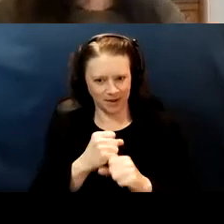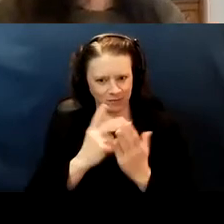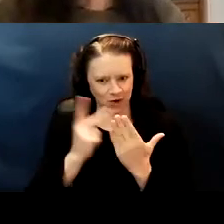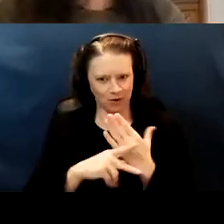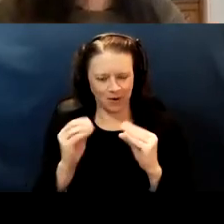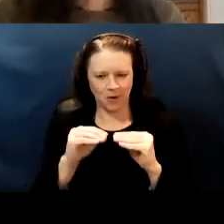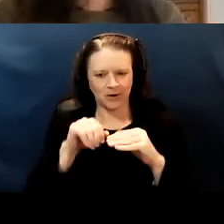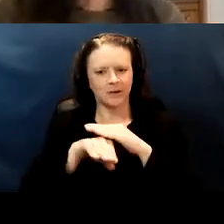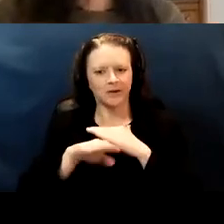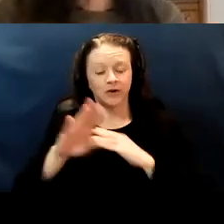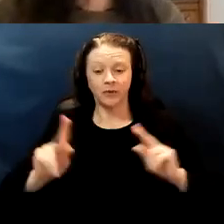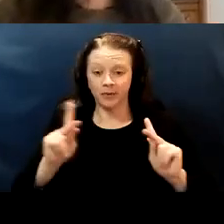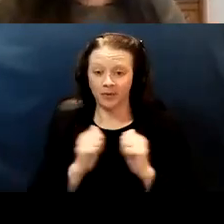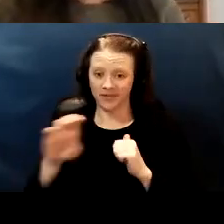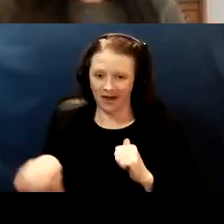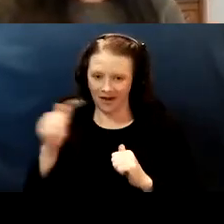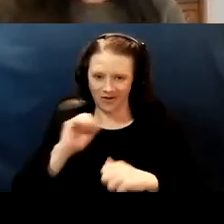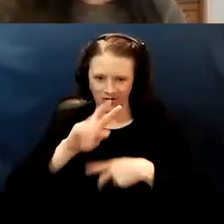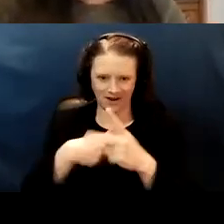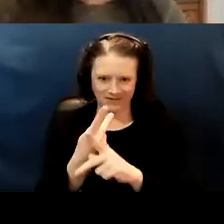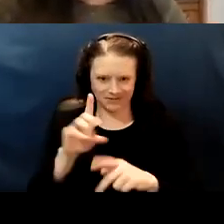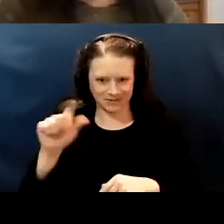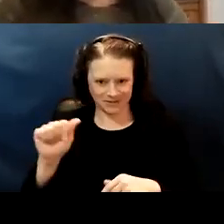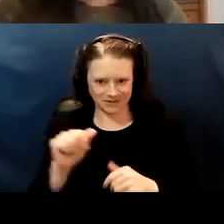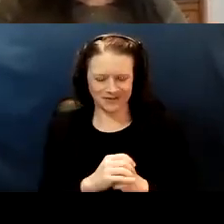people with other types of disabilities. I really focussed on